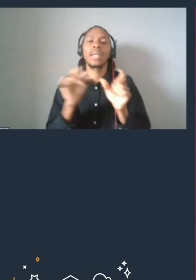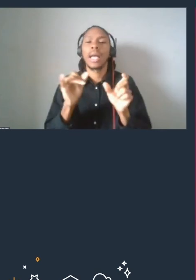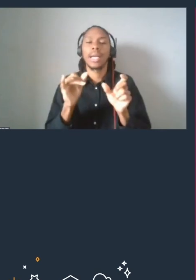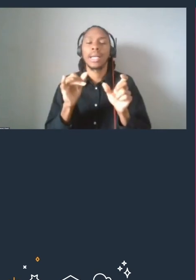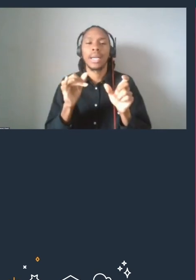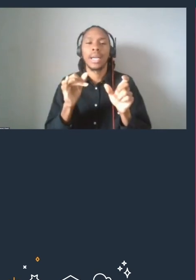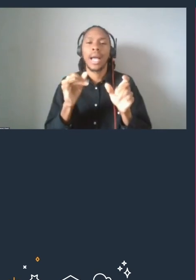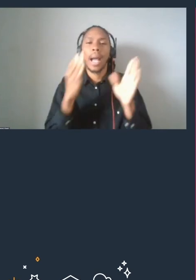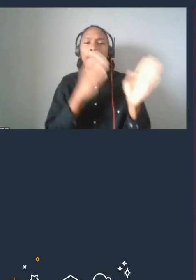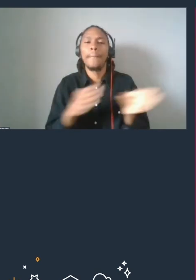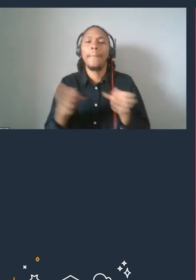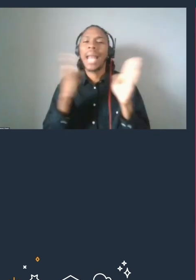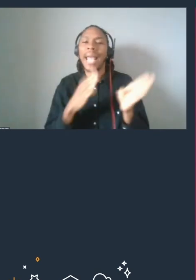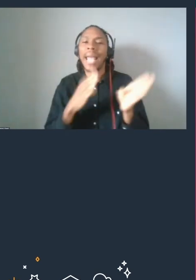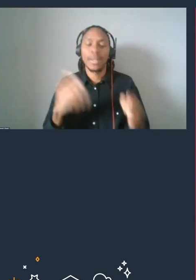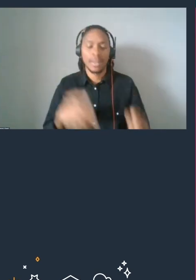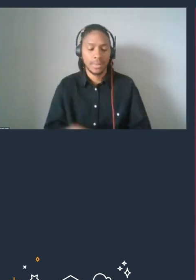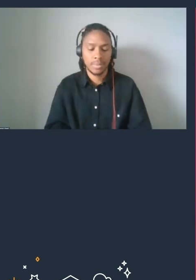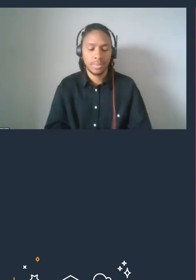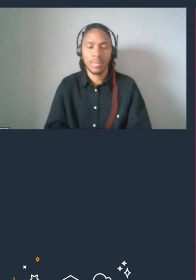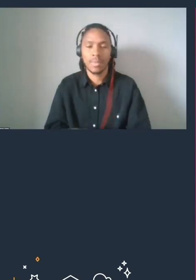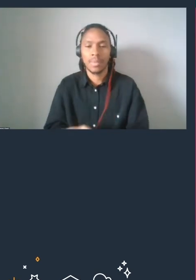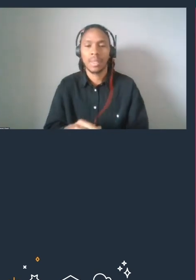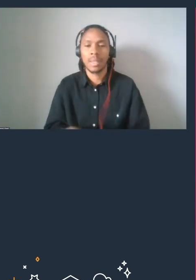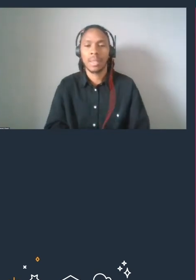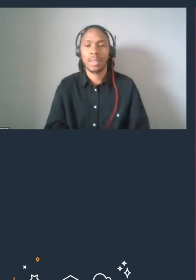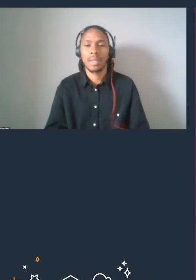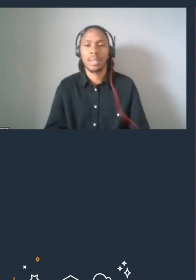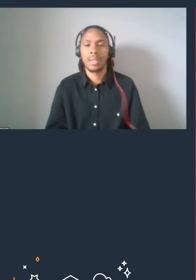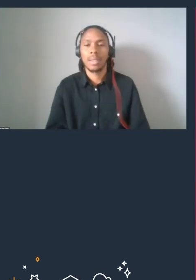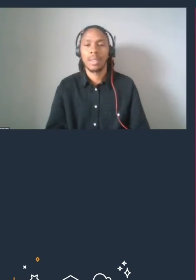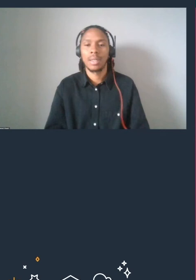to help them do it in, whether they have a timing deadline,